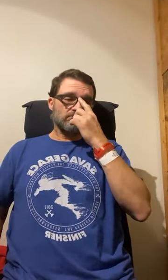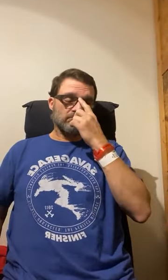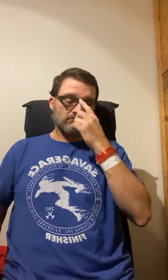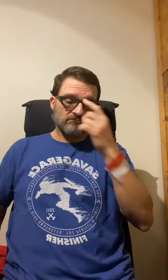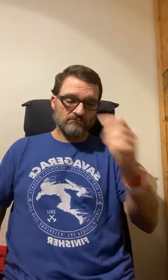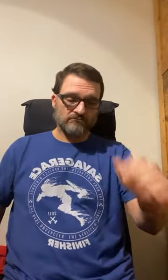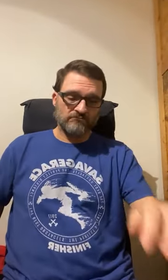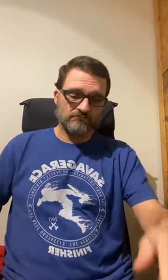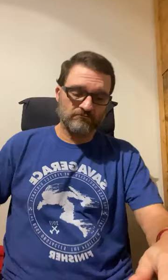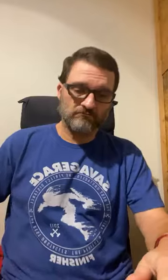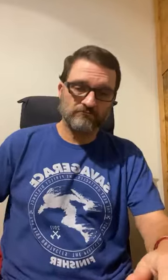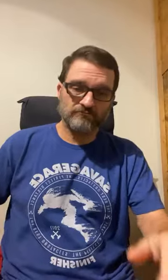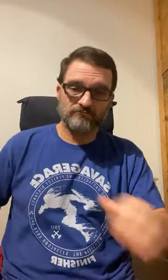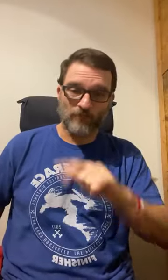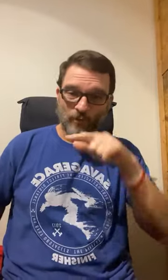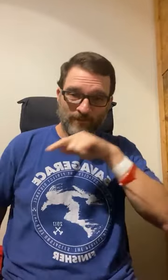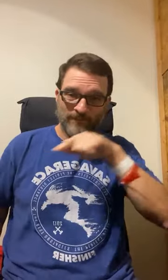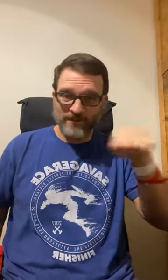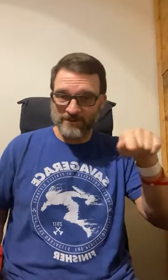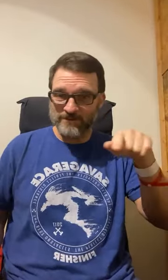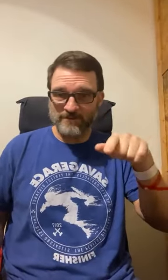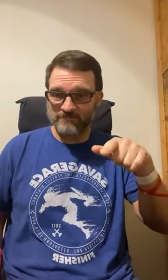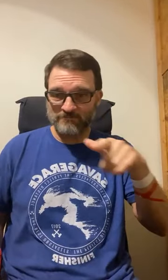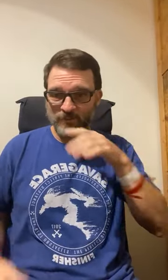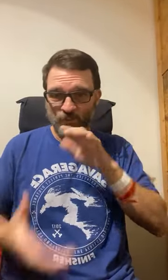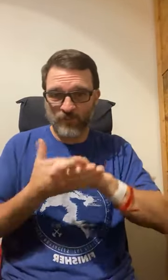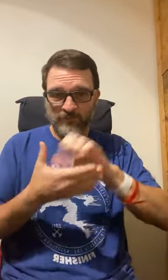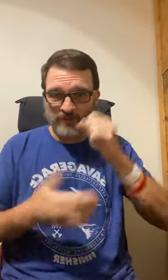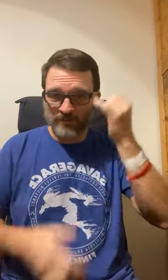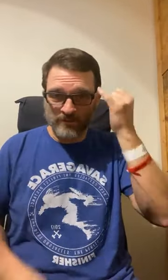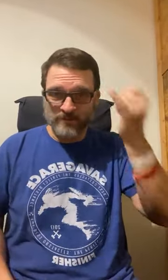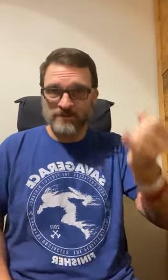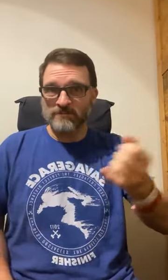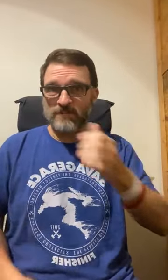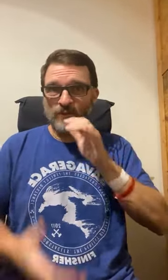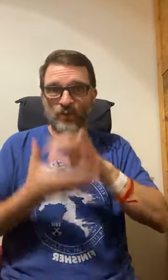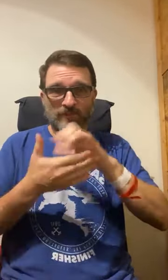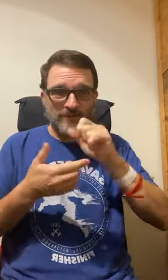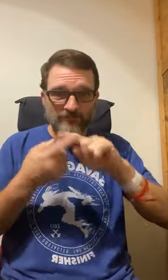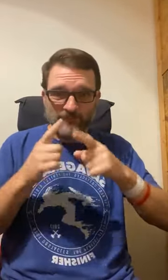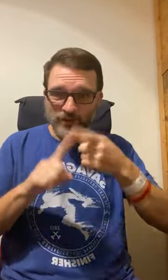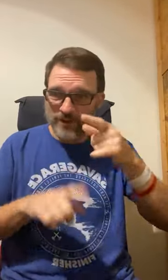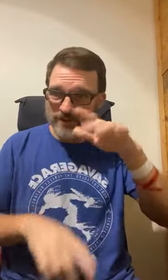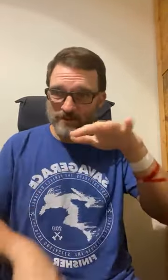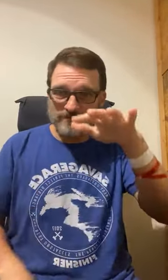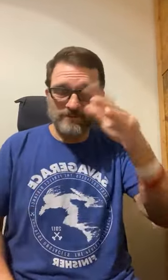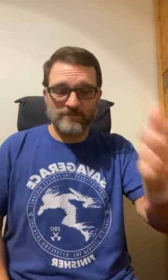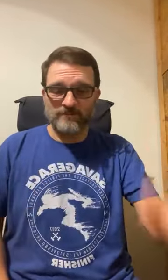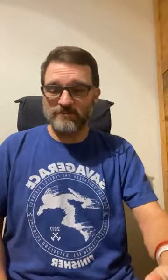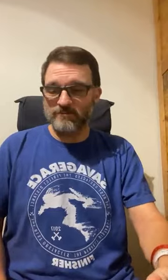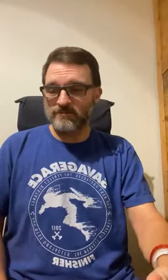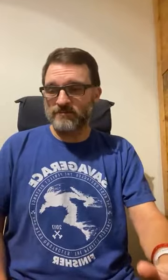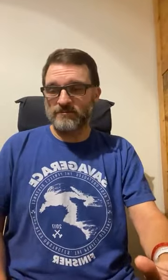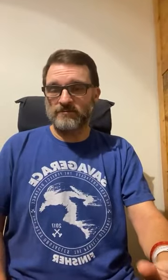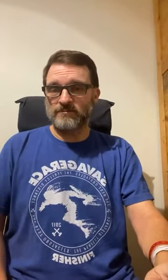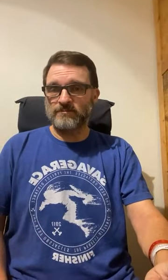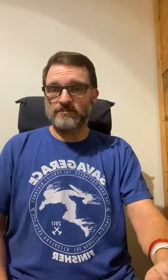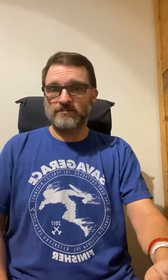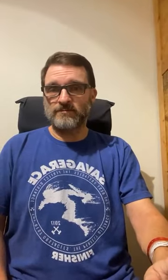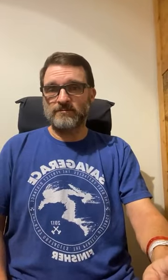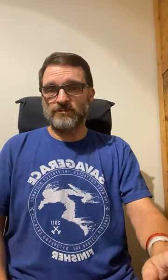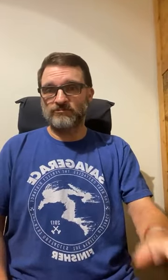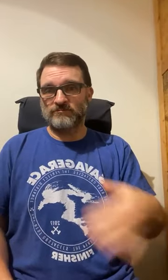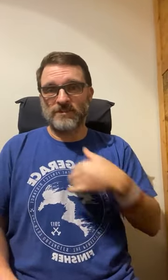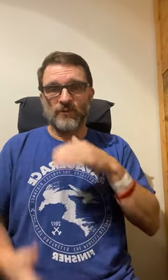All of this was my wife's idea. My wife's friends